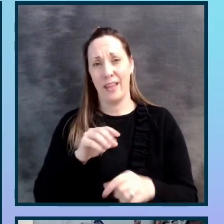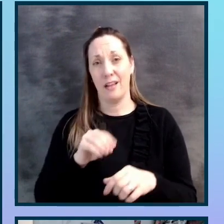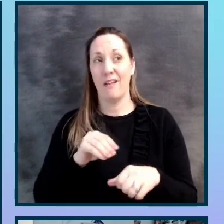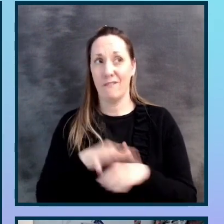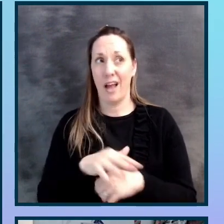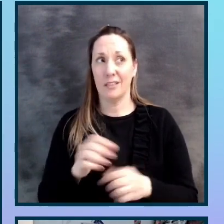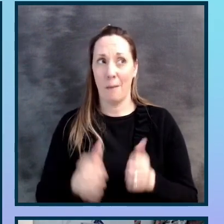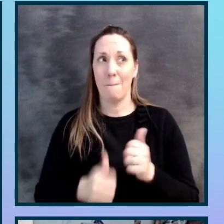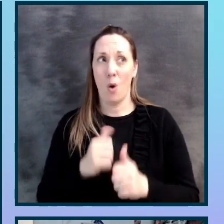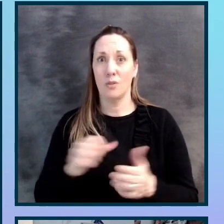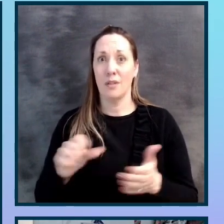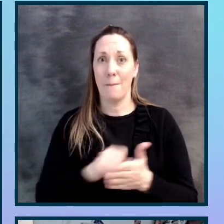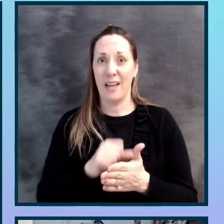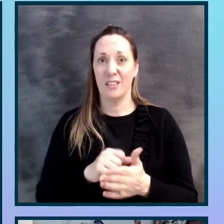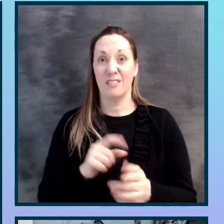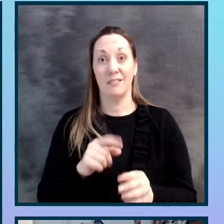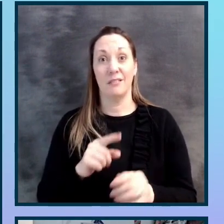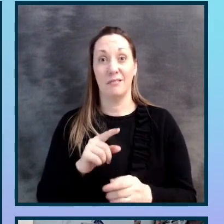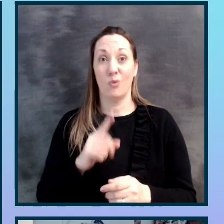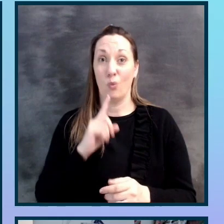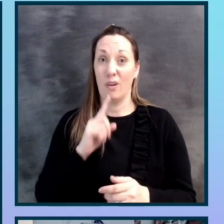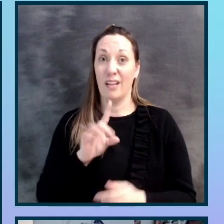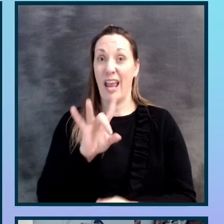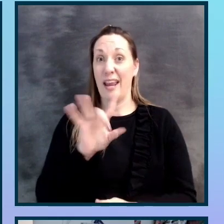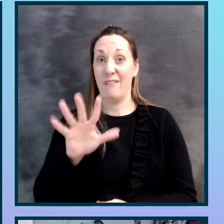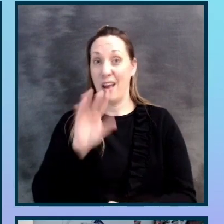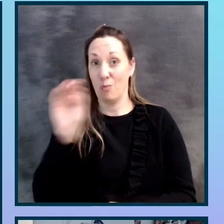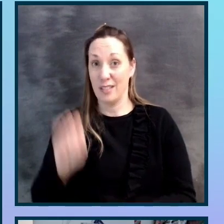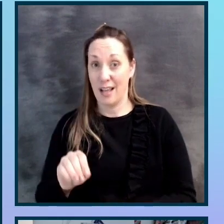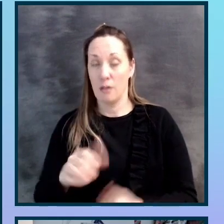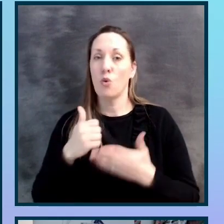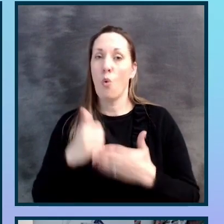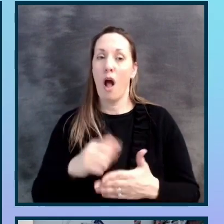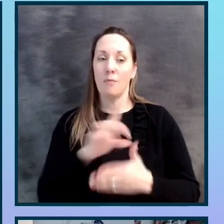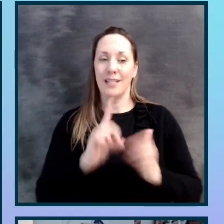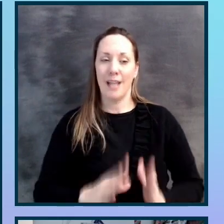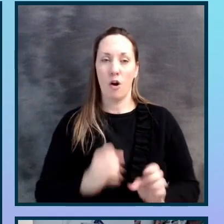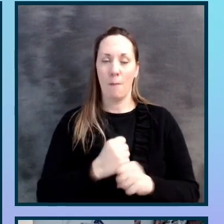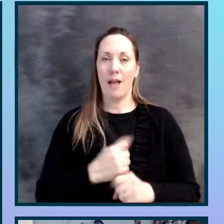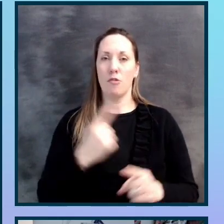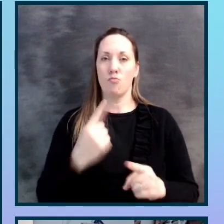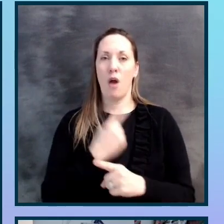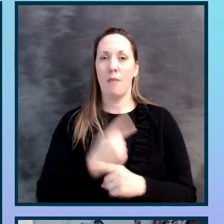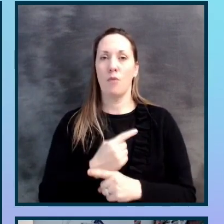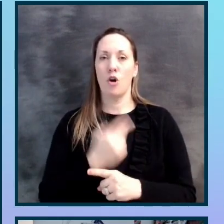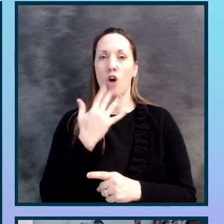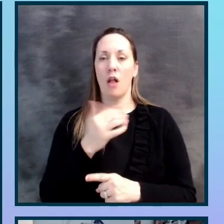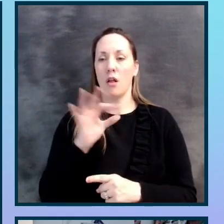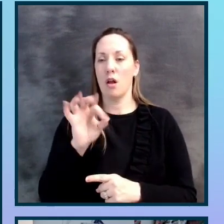85% to be exact. To help designers make the proper color and font choices, there are tools available